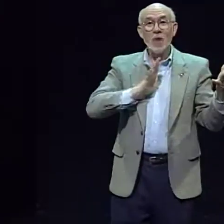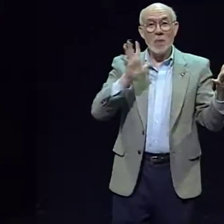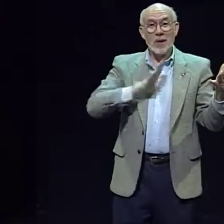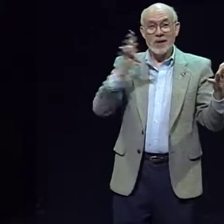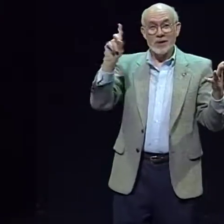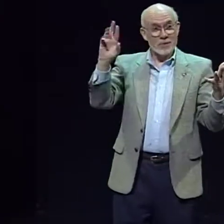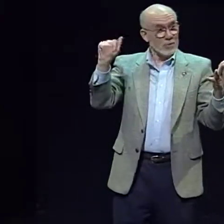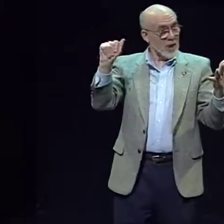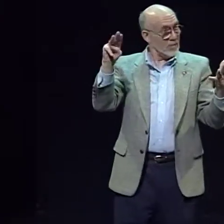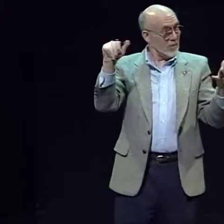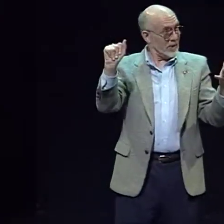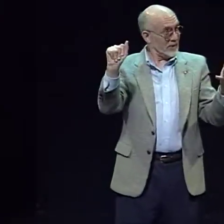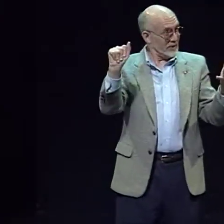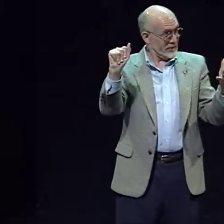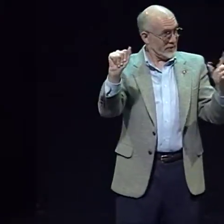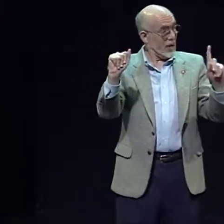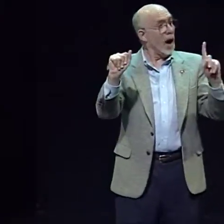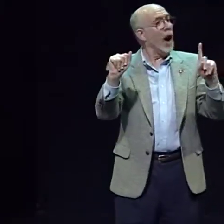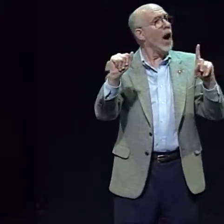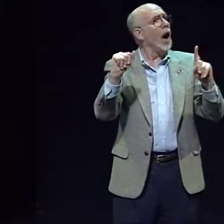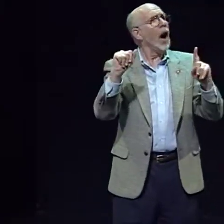AND, LASTLY, FORMAL DRAMA?